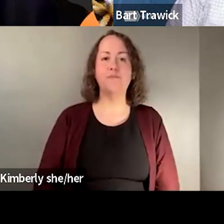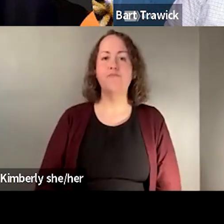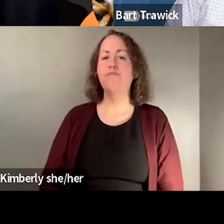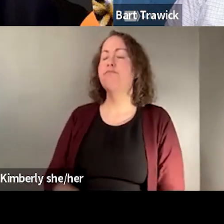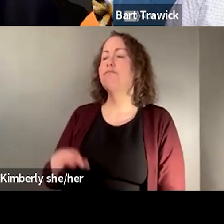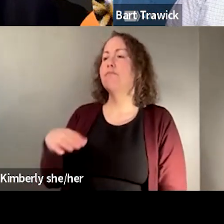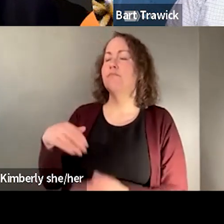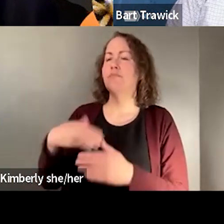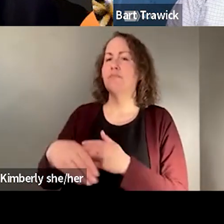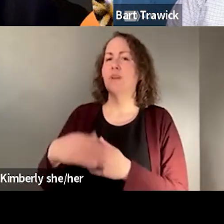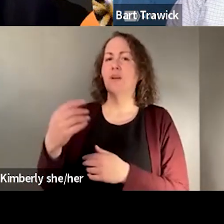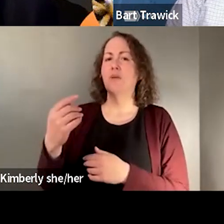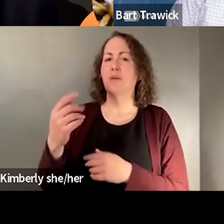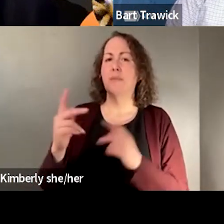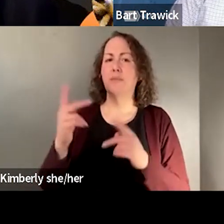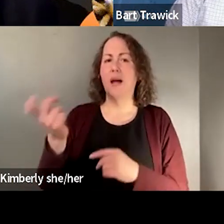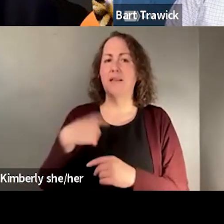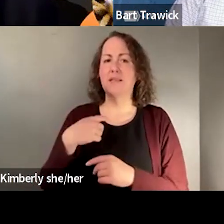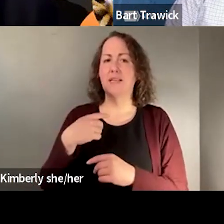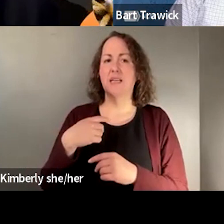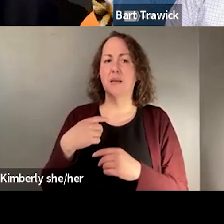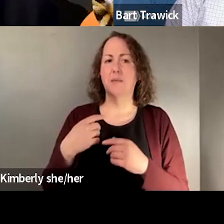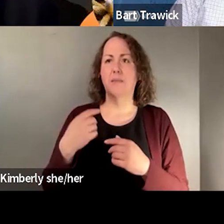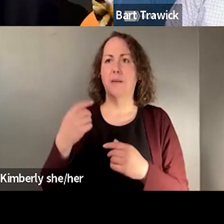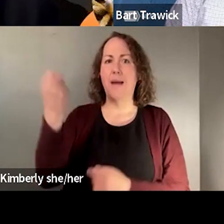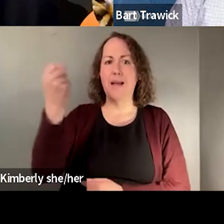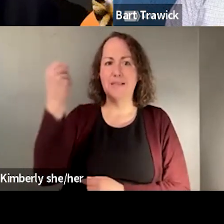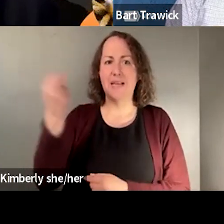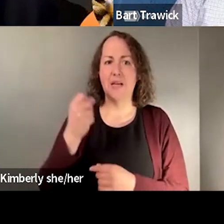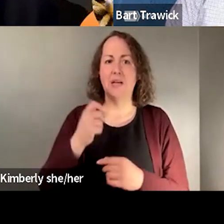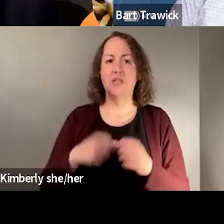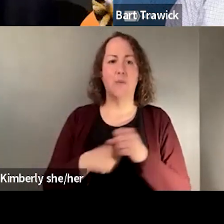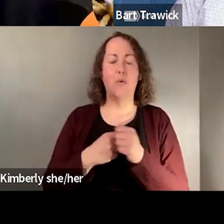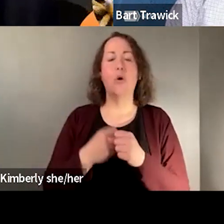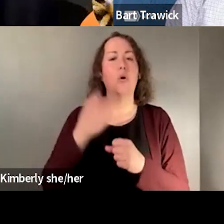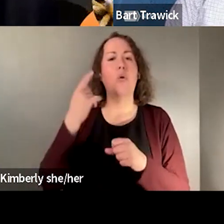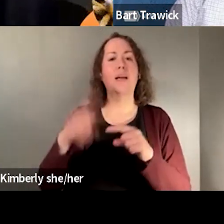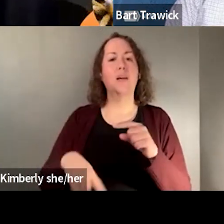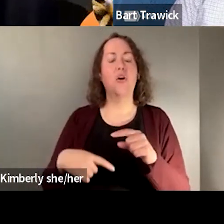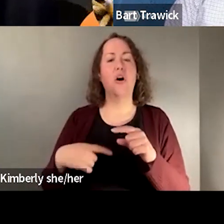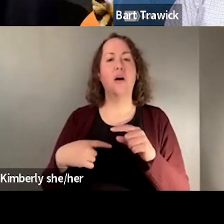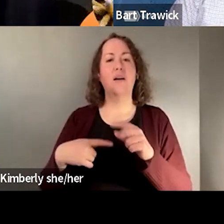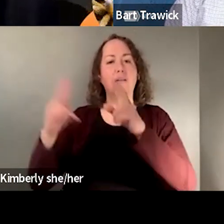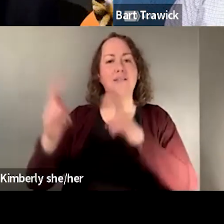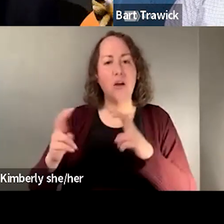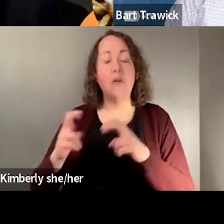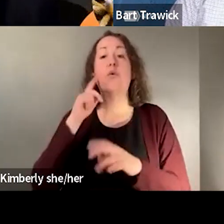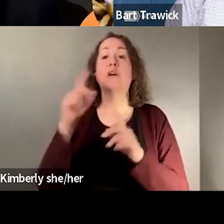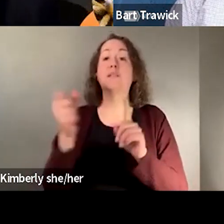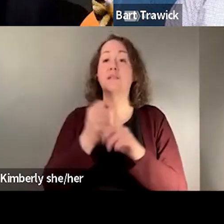asking why delegates are not able to approve and download the current and pending support forms, and I'm going to give the -- the policy response to this.